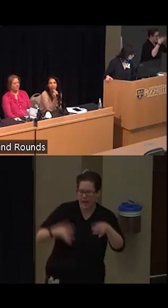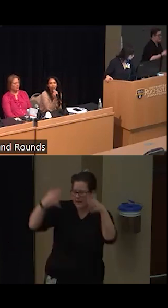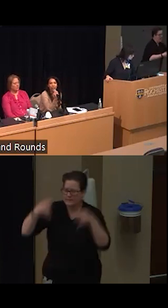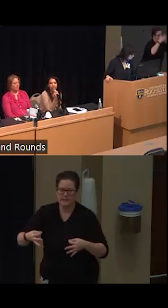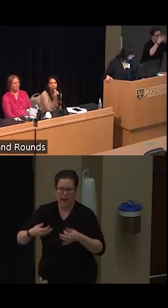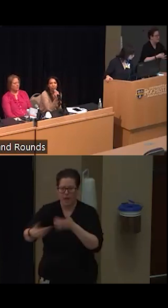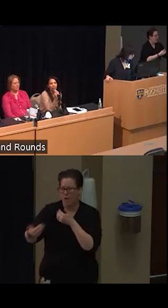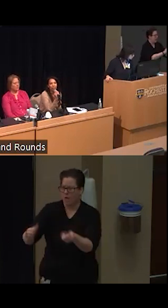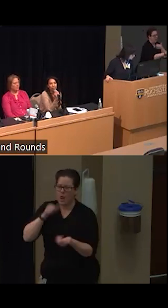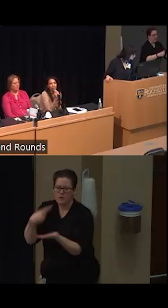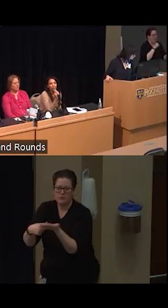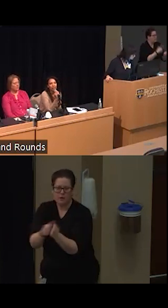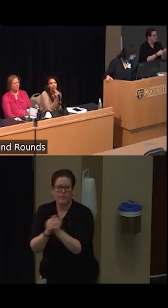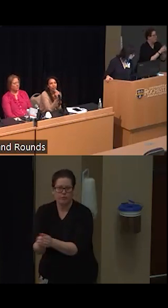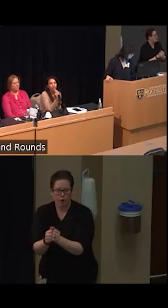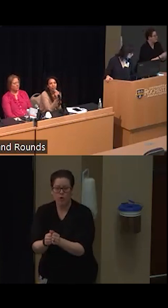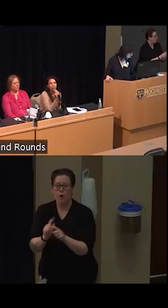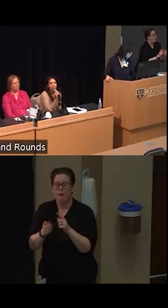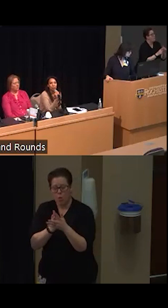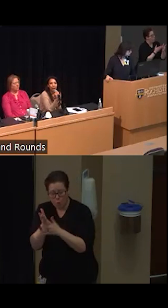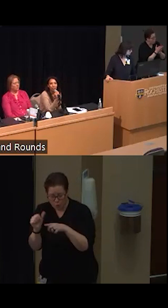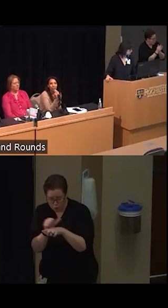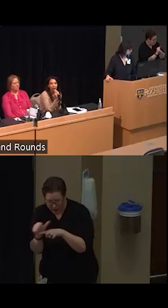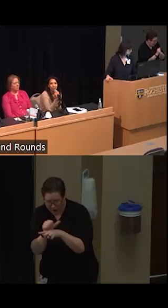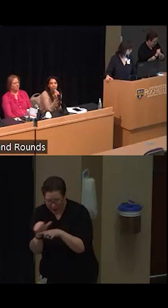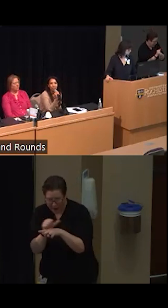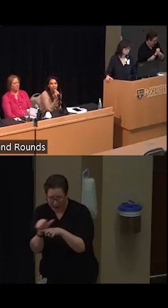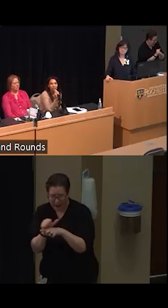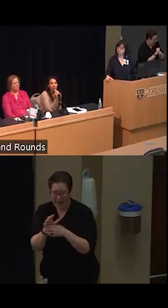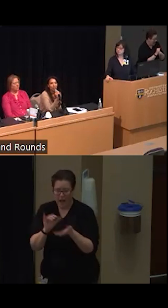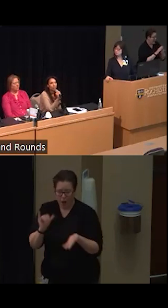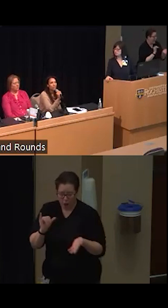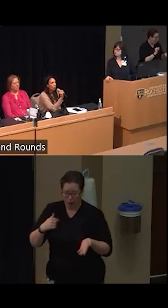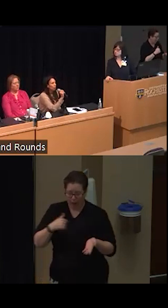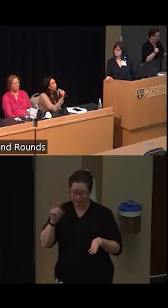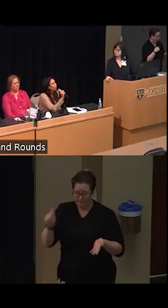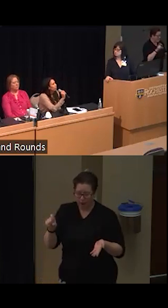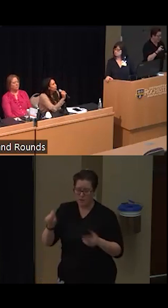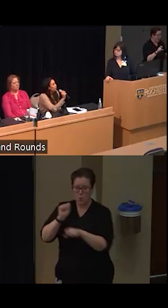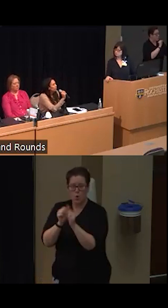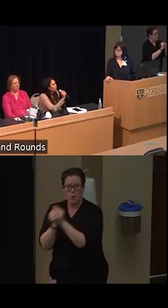that training and recognizing that you have to have the foundation of teamwork to really make